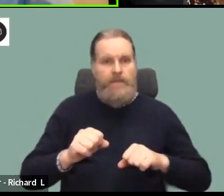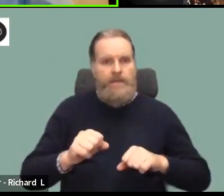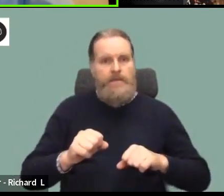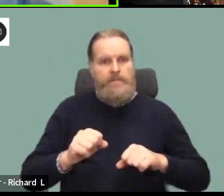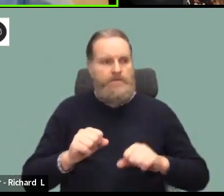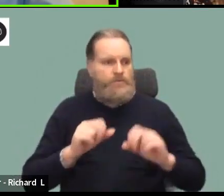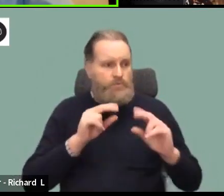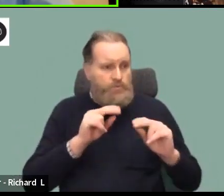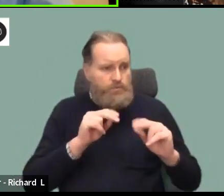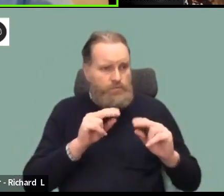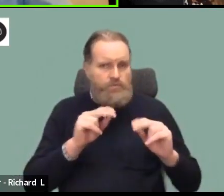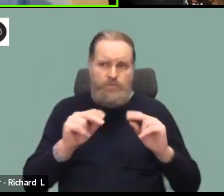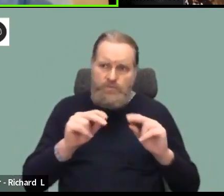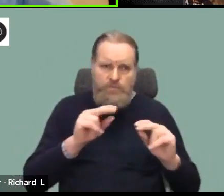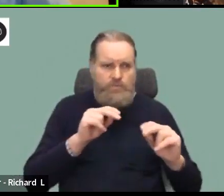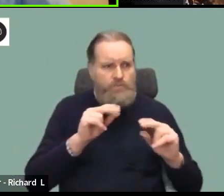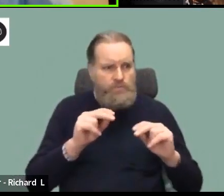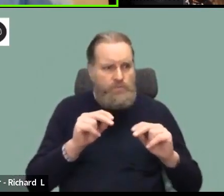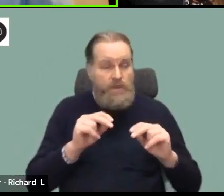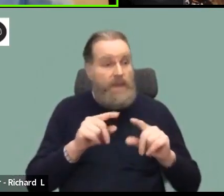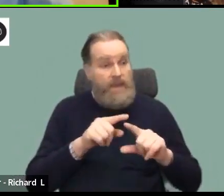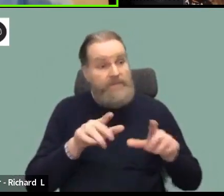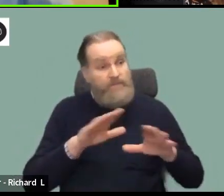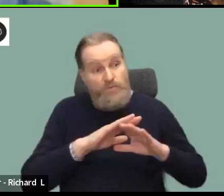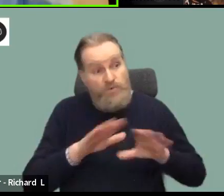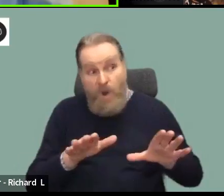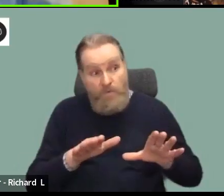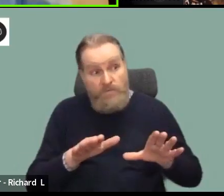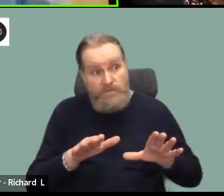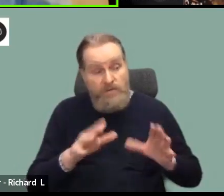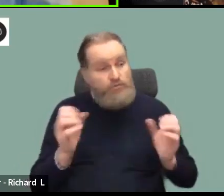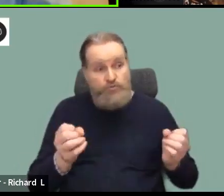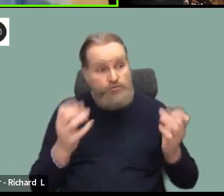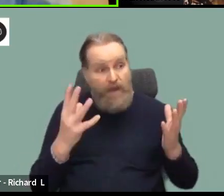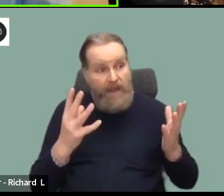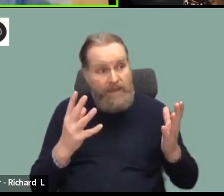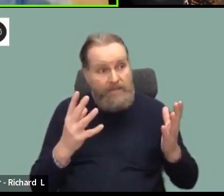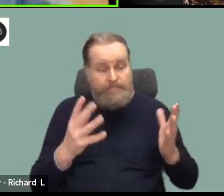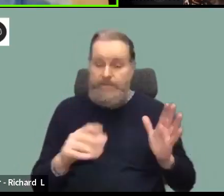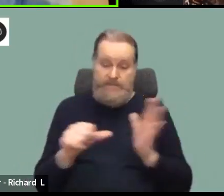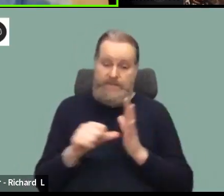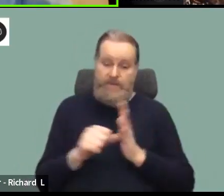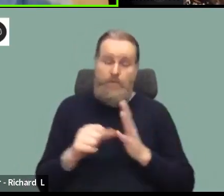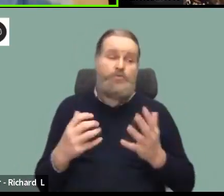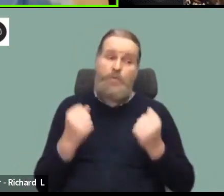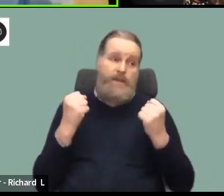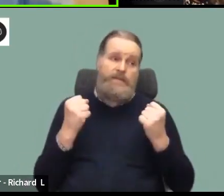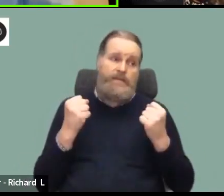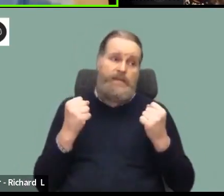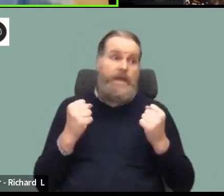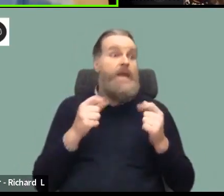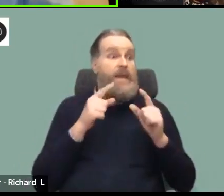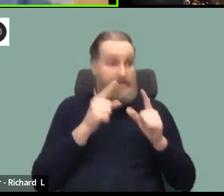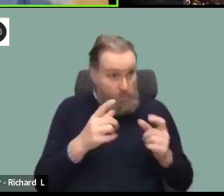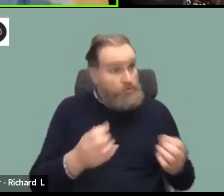but every rep who's trying to build a strike will have our conversations. aying aying, if you don't come out aying, if you don't come on strike means it's harder for us to win, come out on. strike